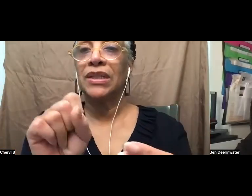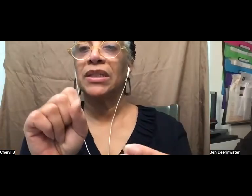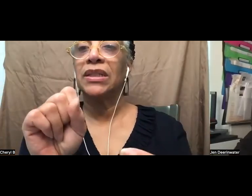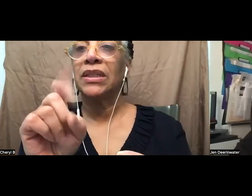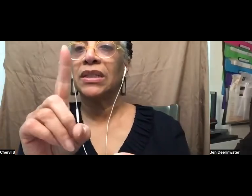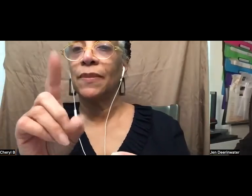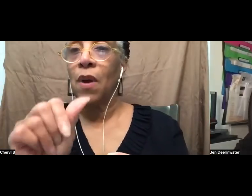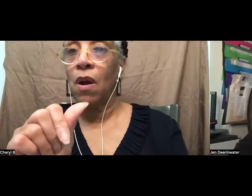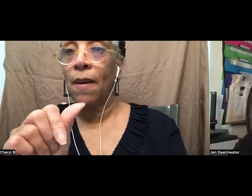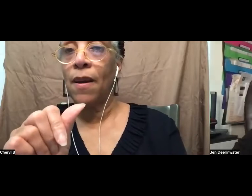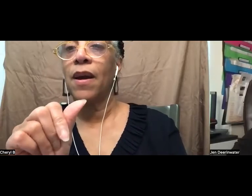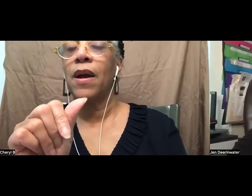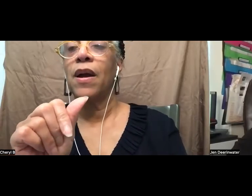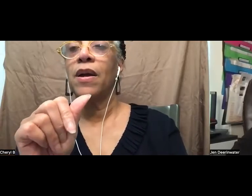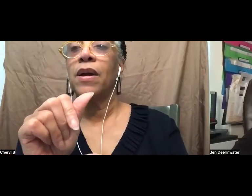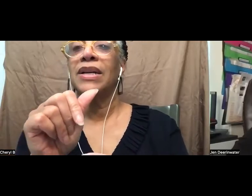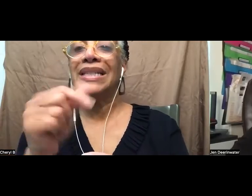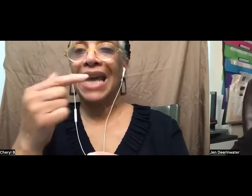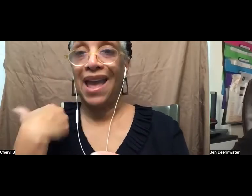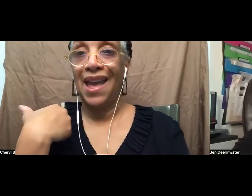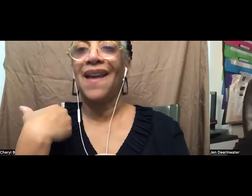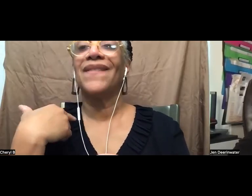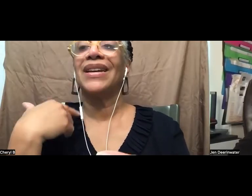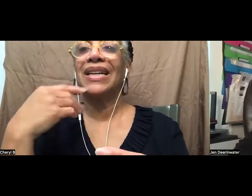estimates there are approximately $1 trillion